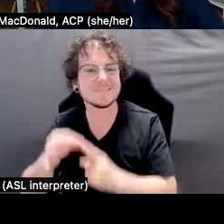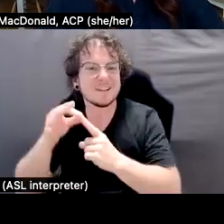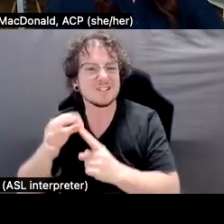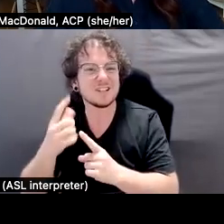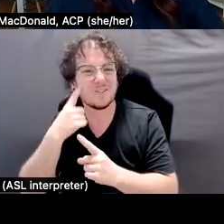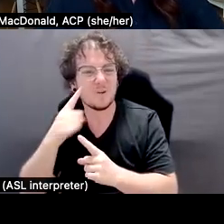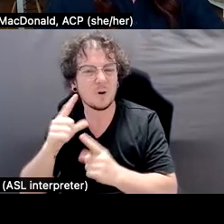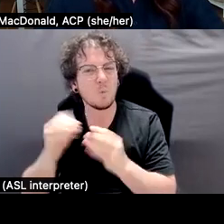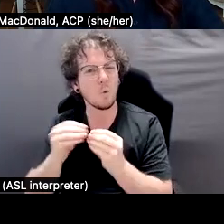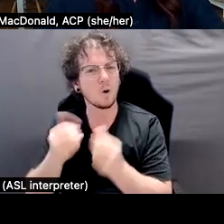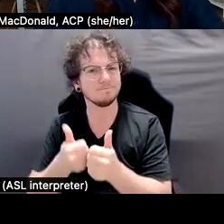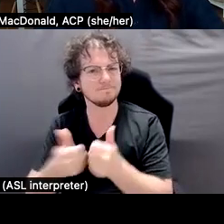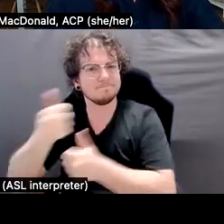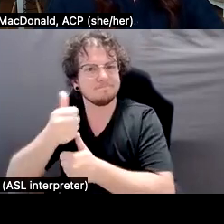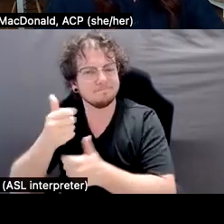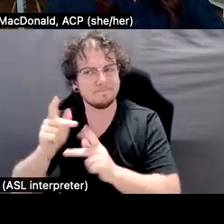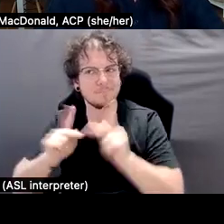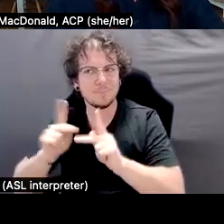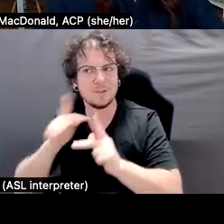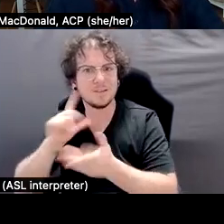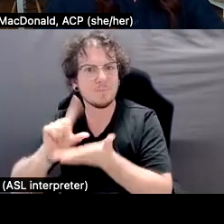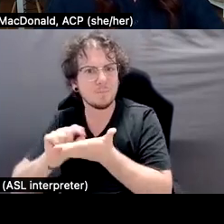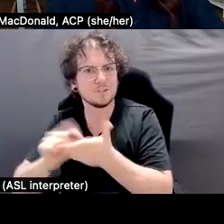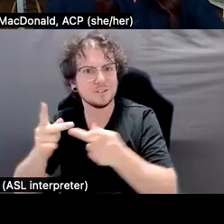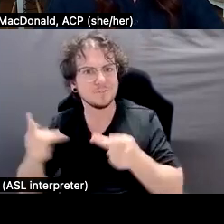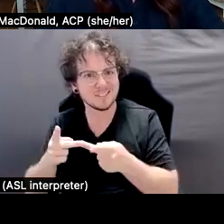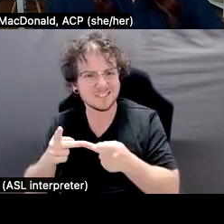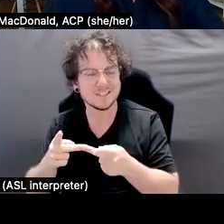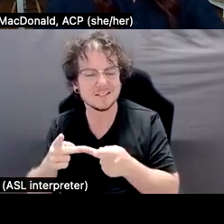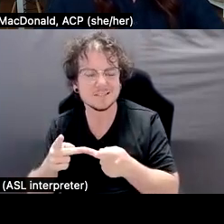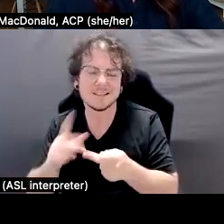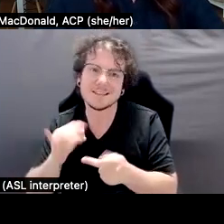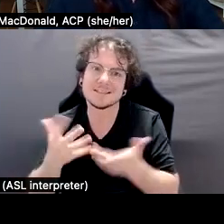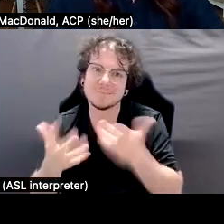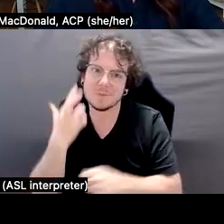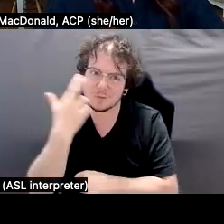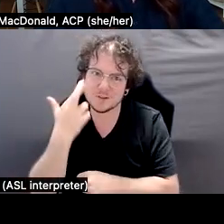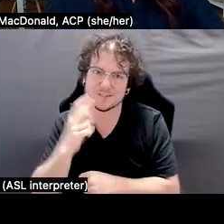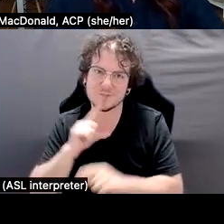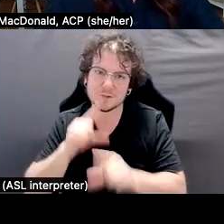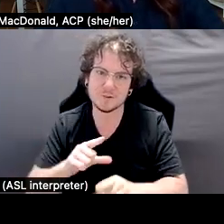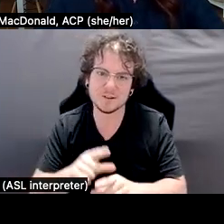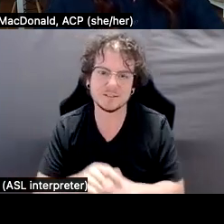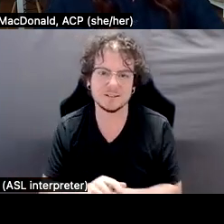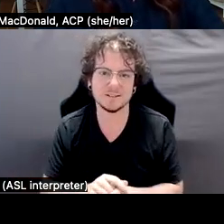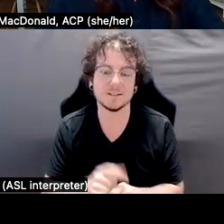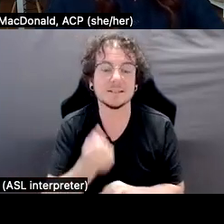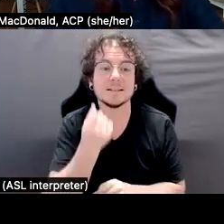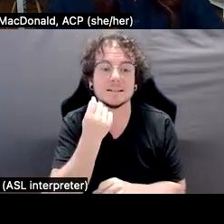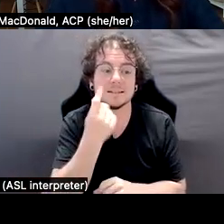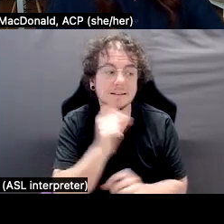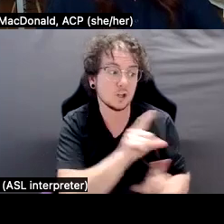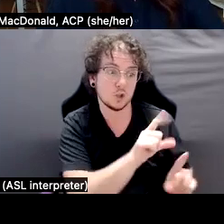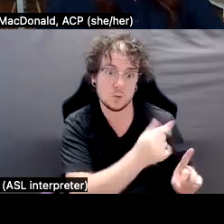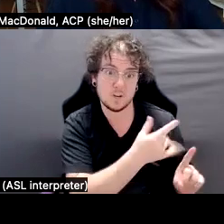for the jump. Mindful that the average increase between 2018 and 2024 was approximately 30%,